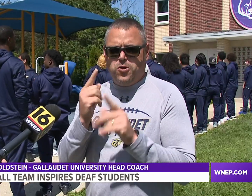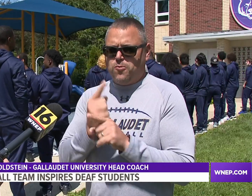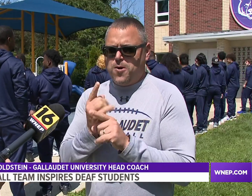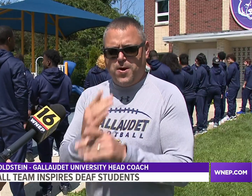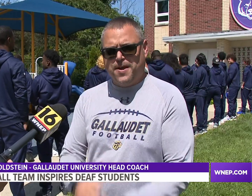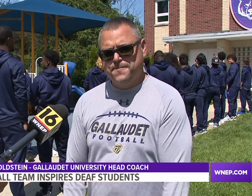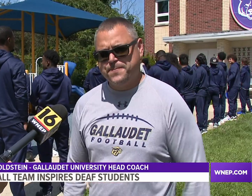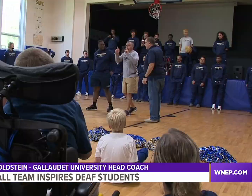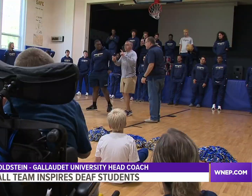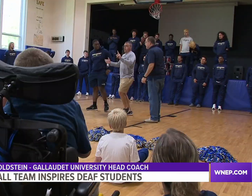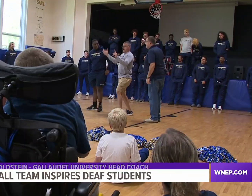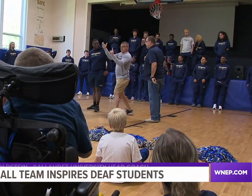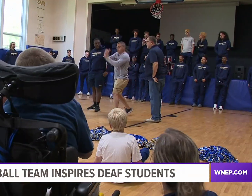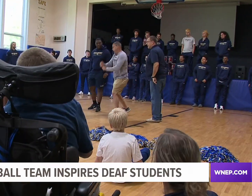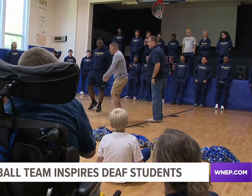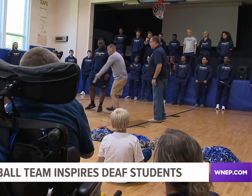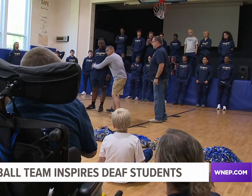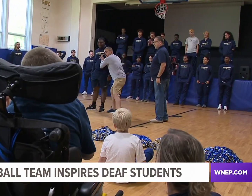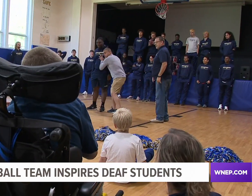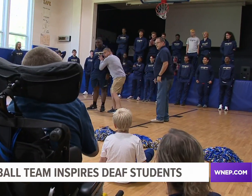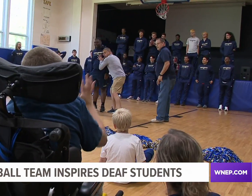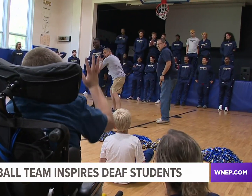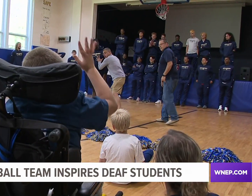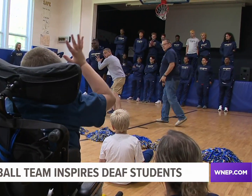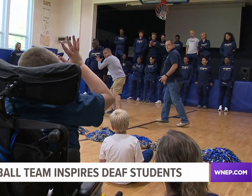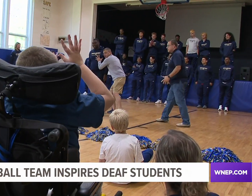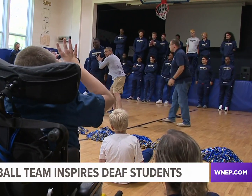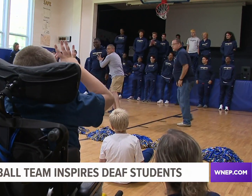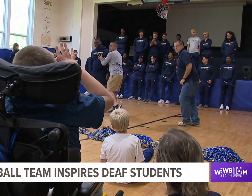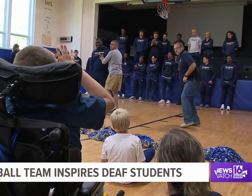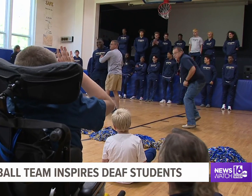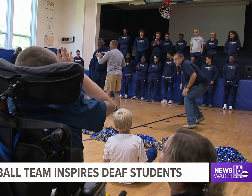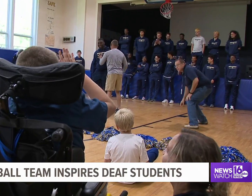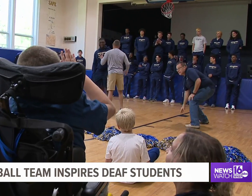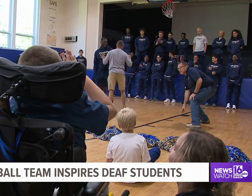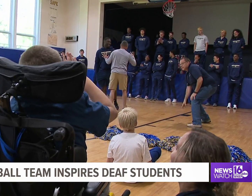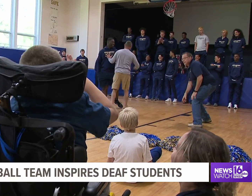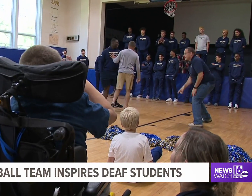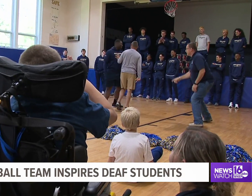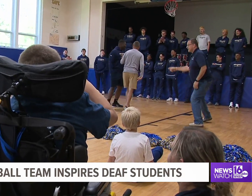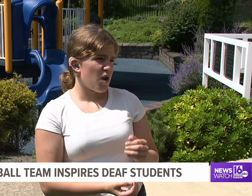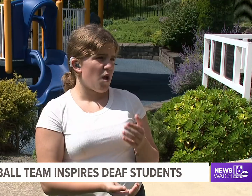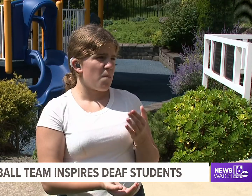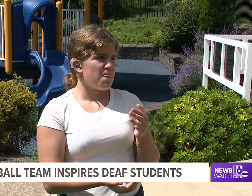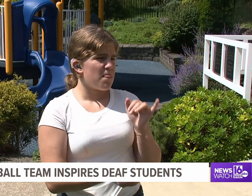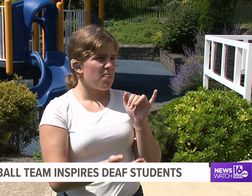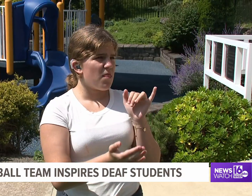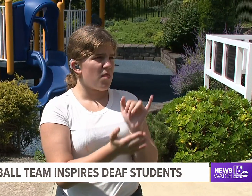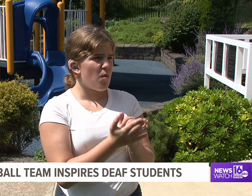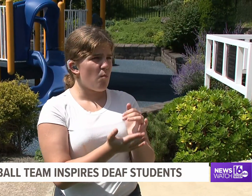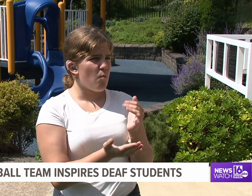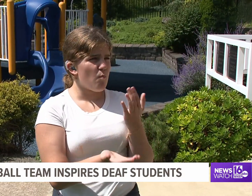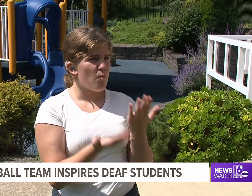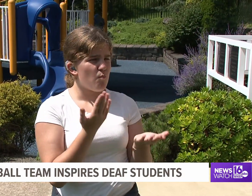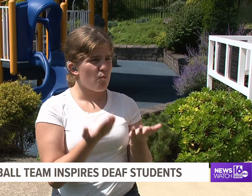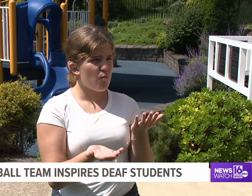community the right way. Students were excited to meet te players and have someone else to look up to that probably. We can make that build our